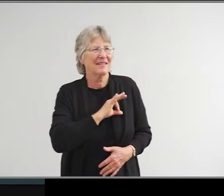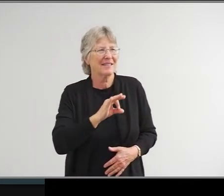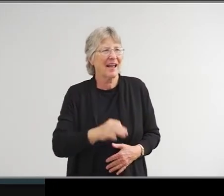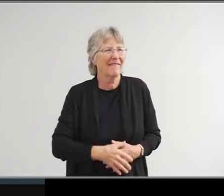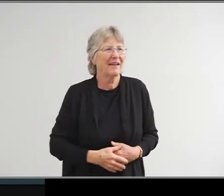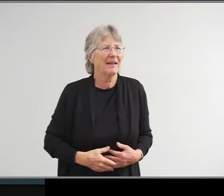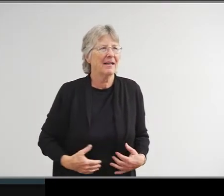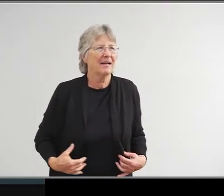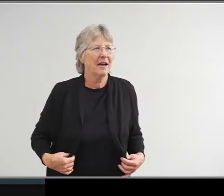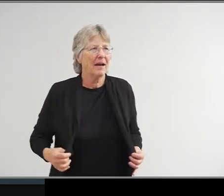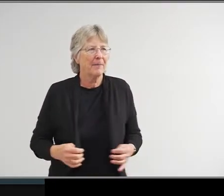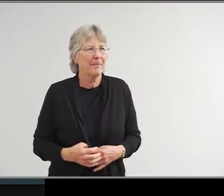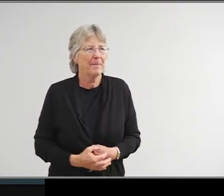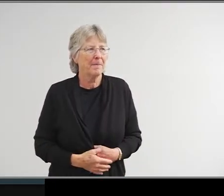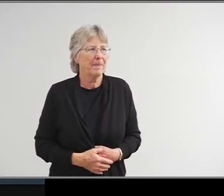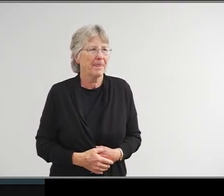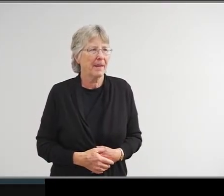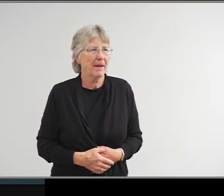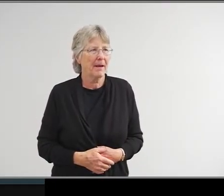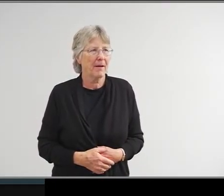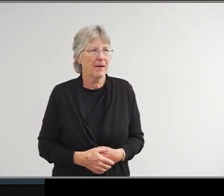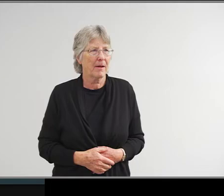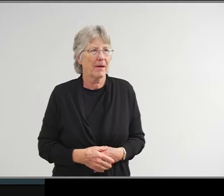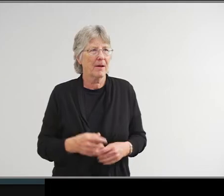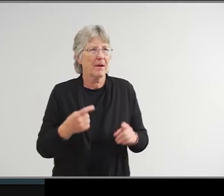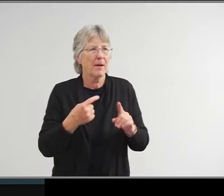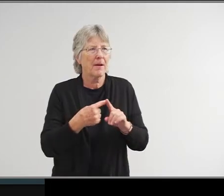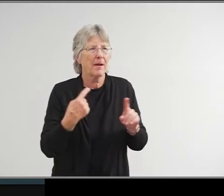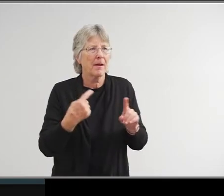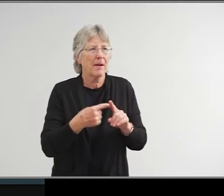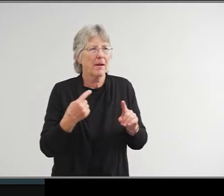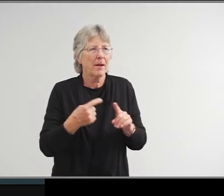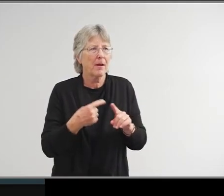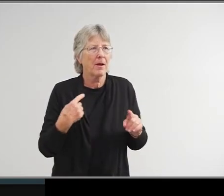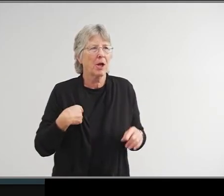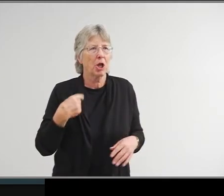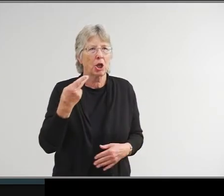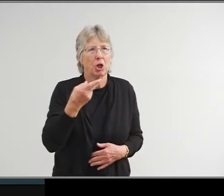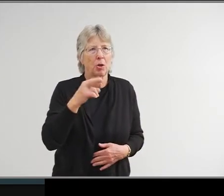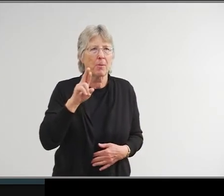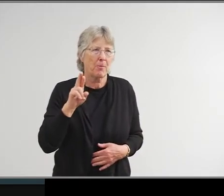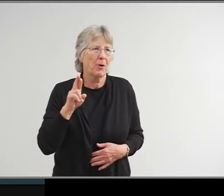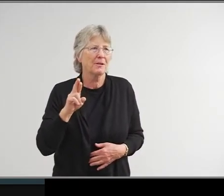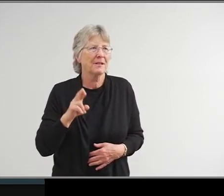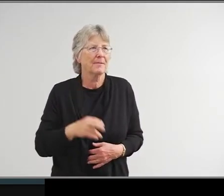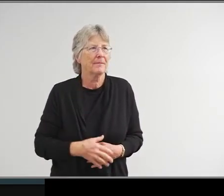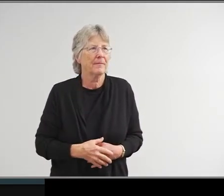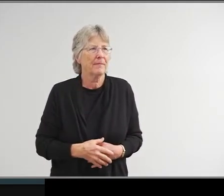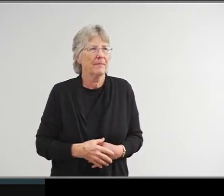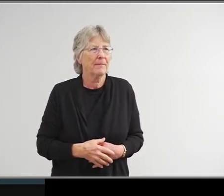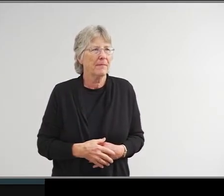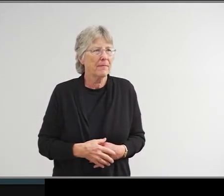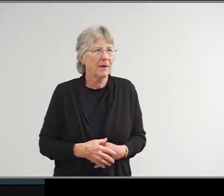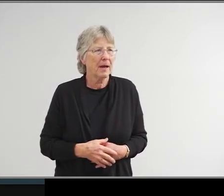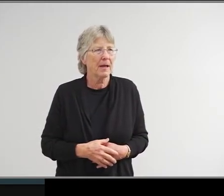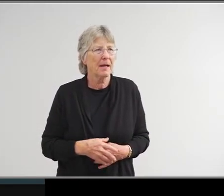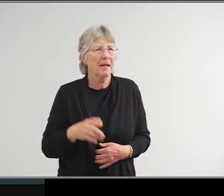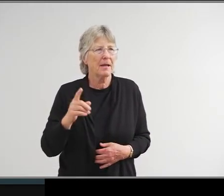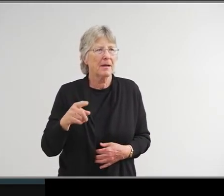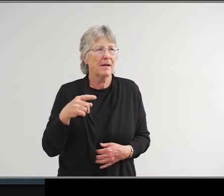So this is from the human resource and resource service committee. I presented the following proposed actions prepared